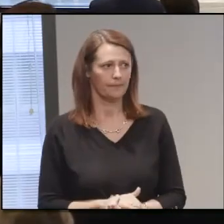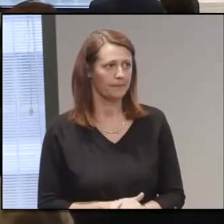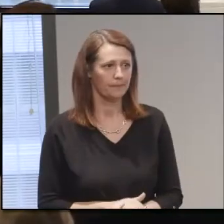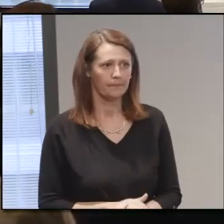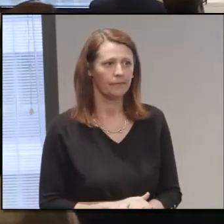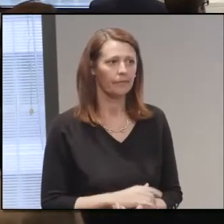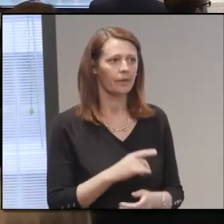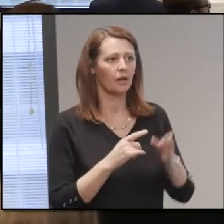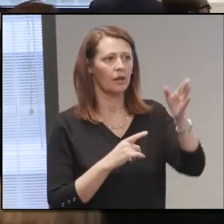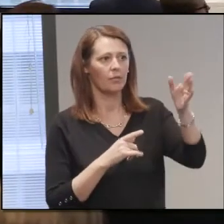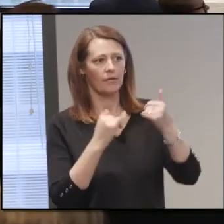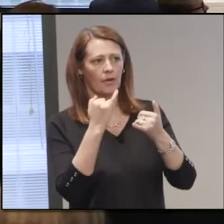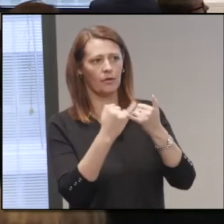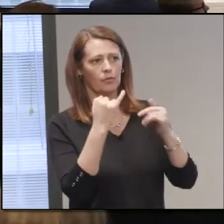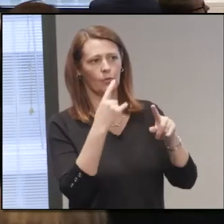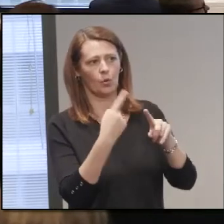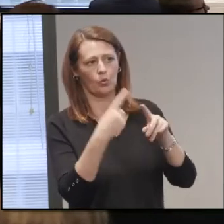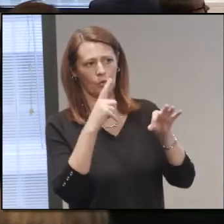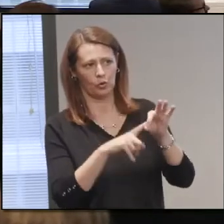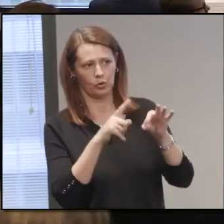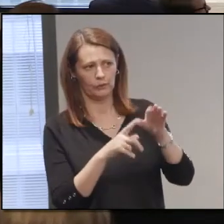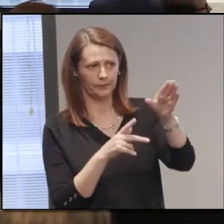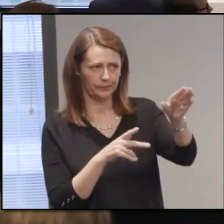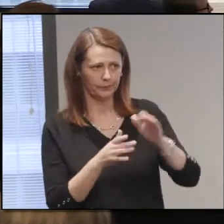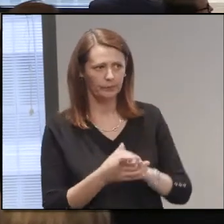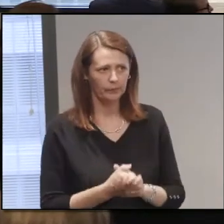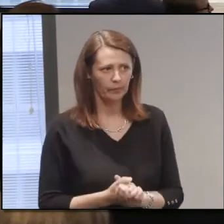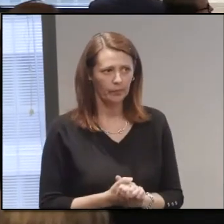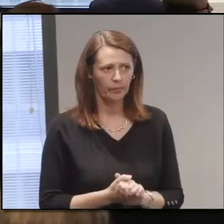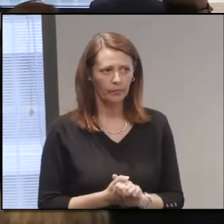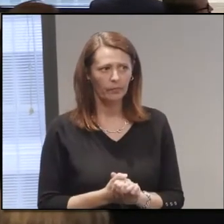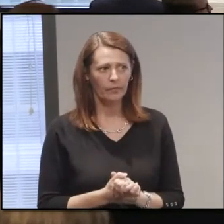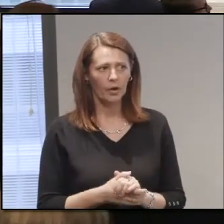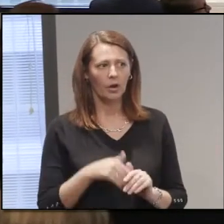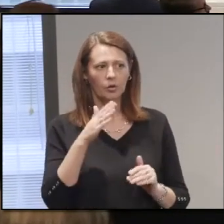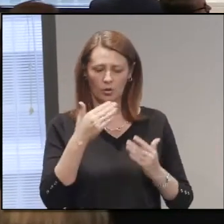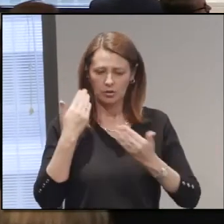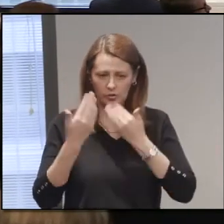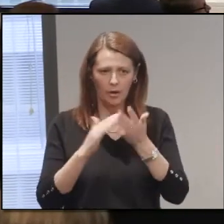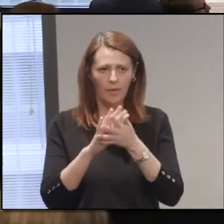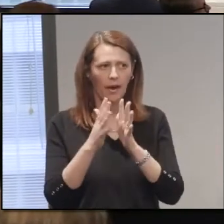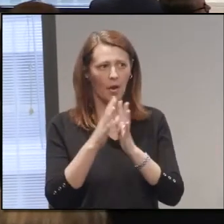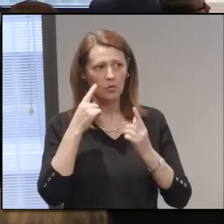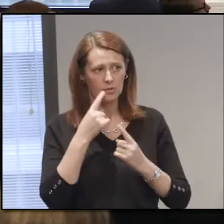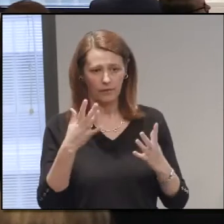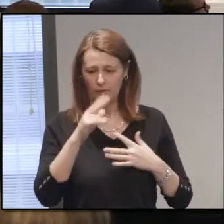Probably just a very quick question. You were describing how exposures to small children occur